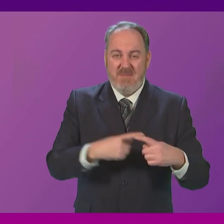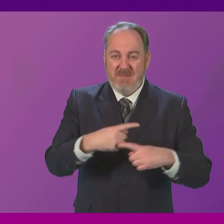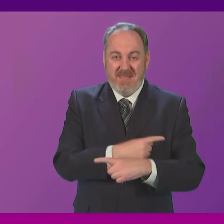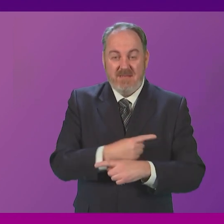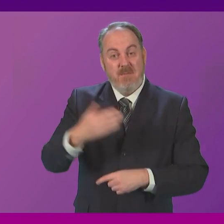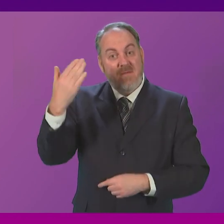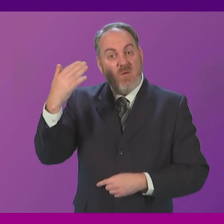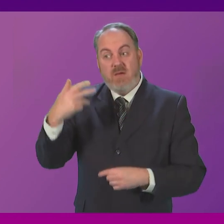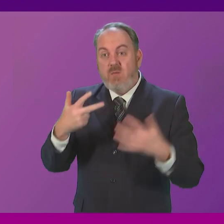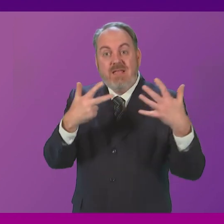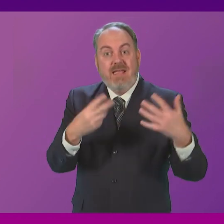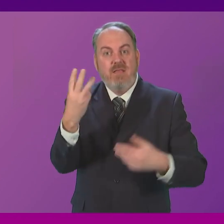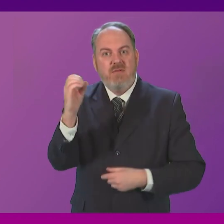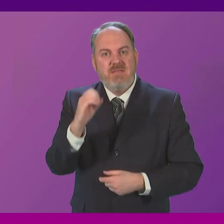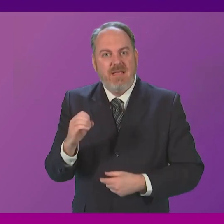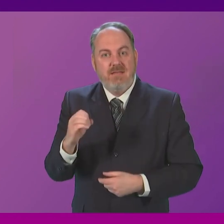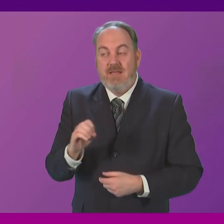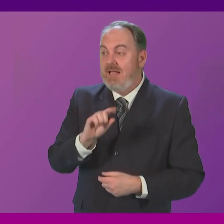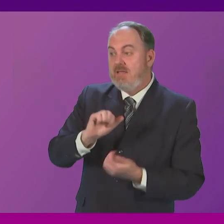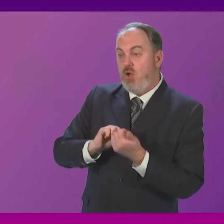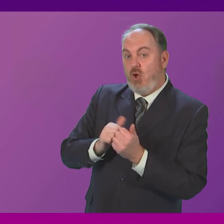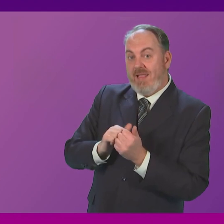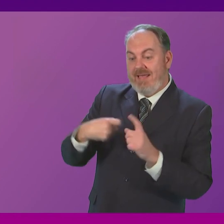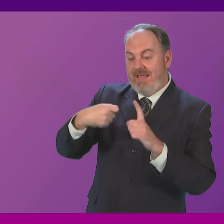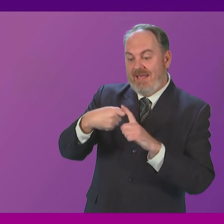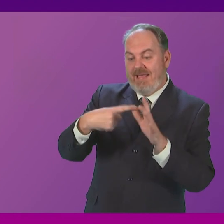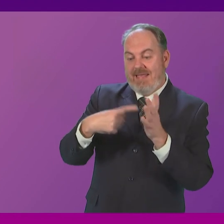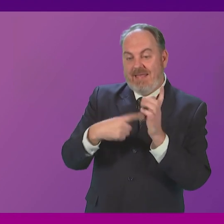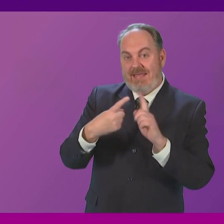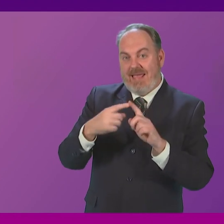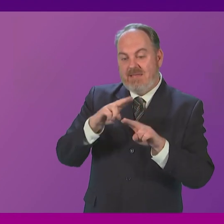His fellow cabinet member, Kate Forbes, was absolutely right to be scathing about his